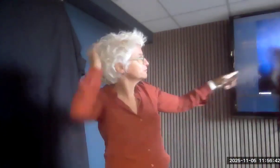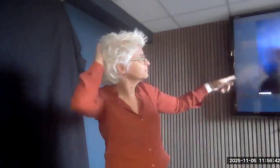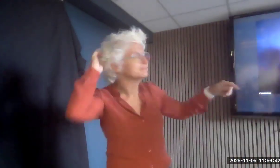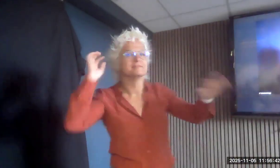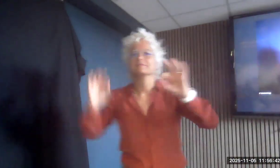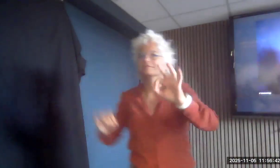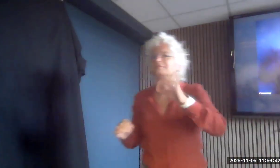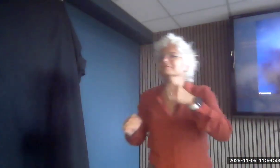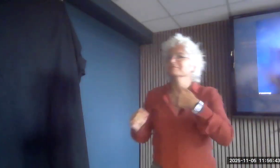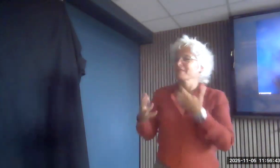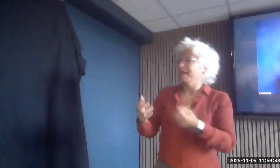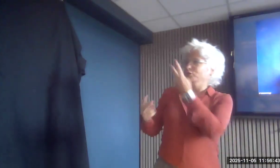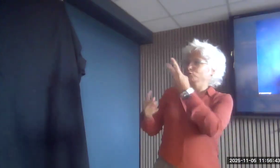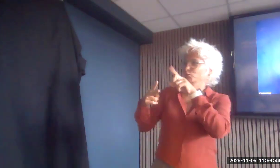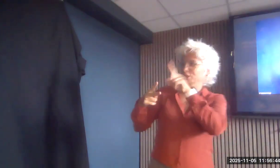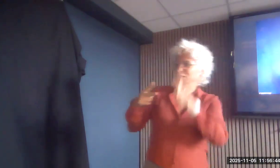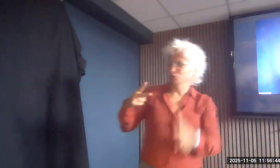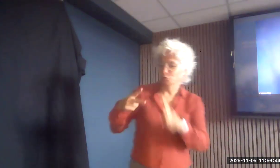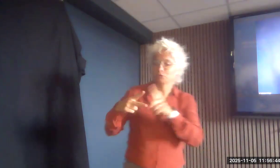Okay, lovely. So I have two